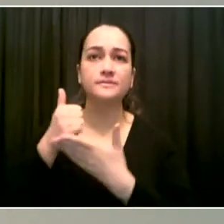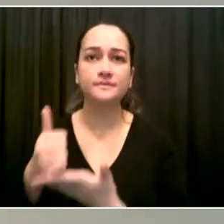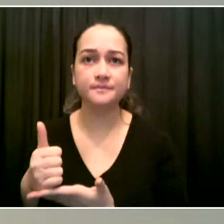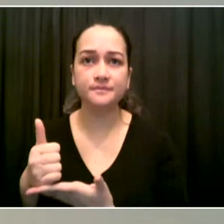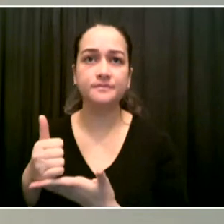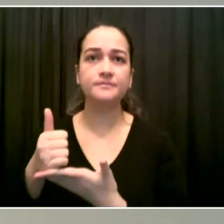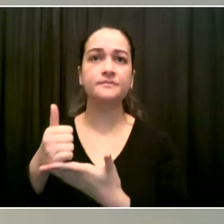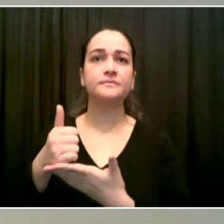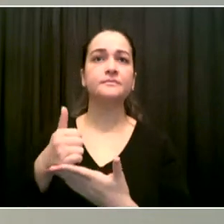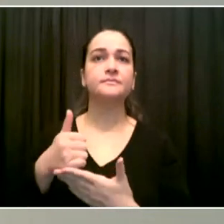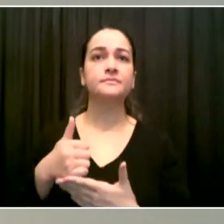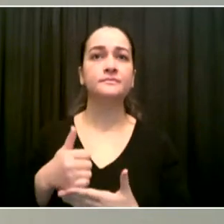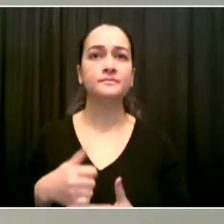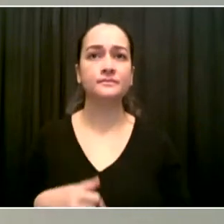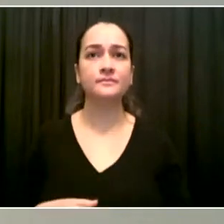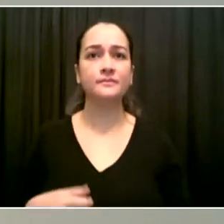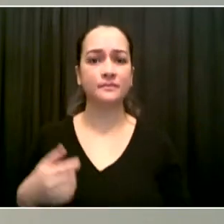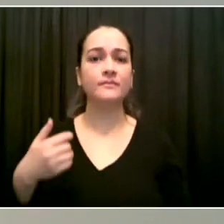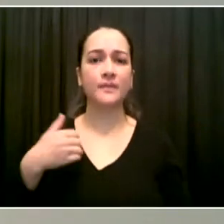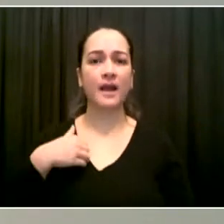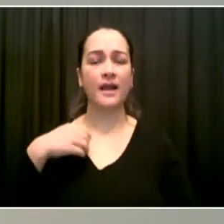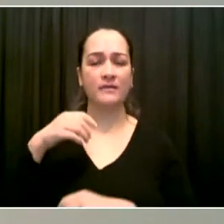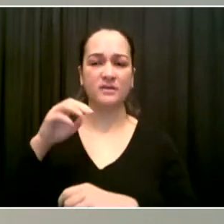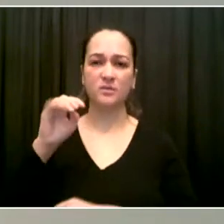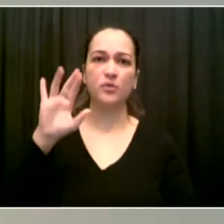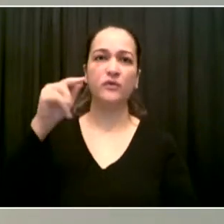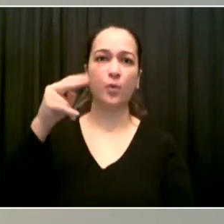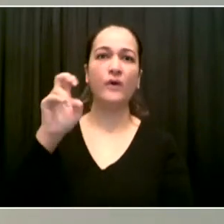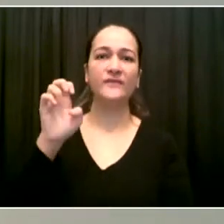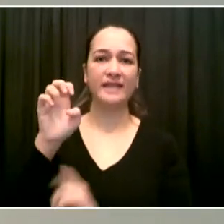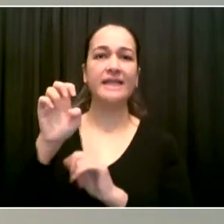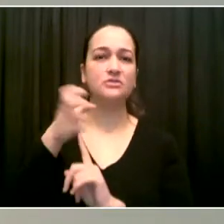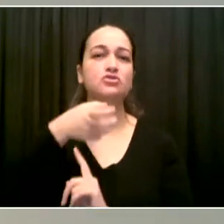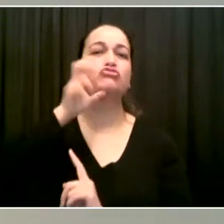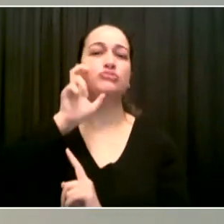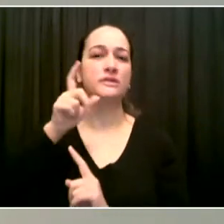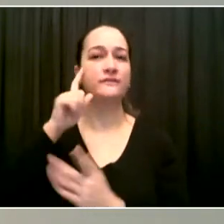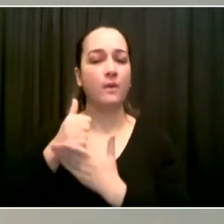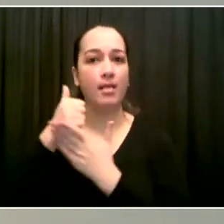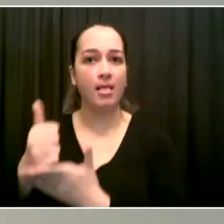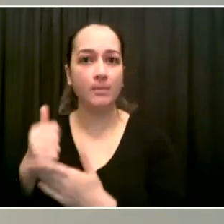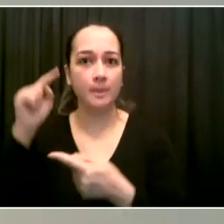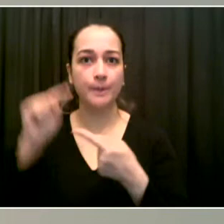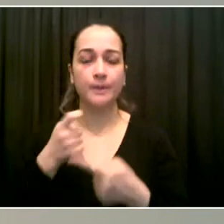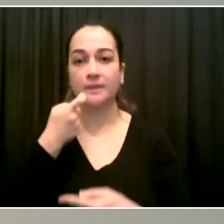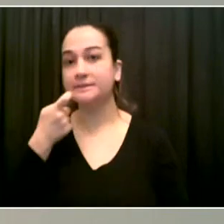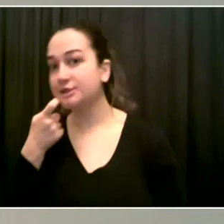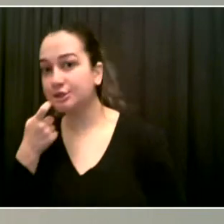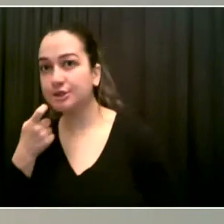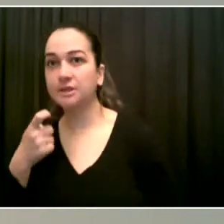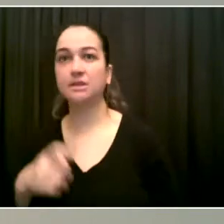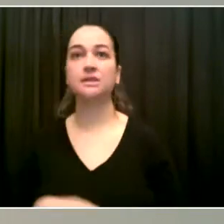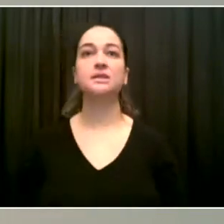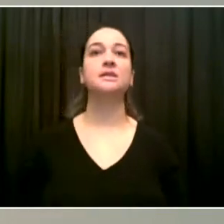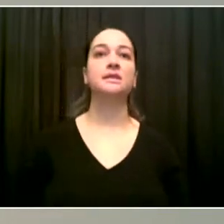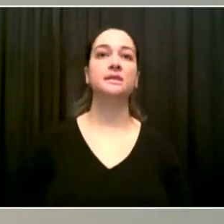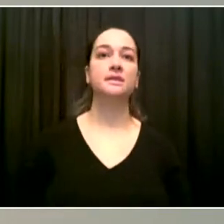DISORDER, HELP